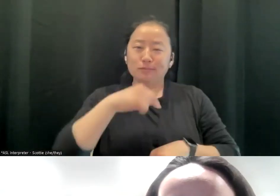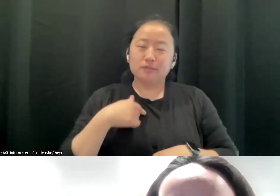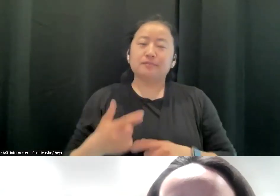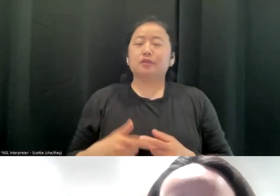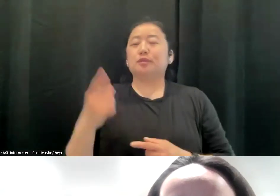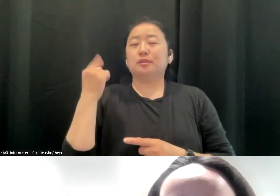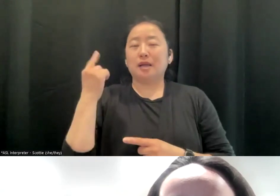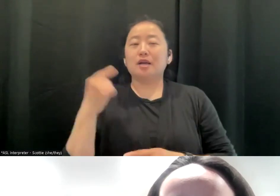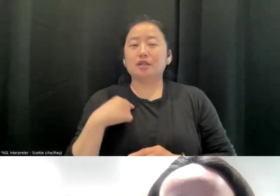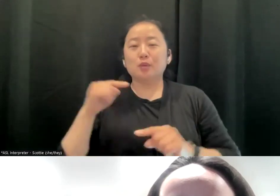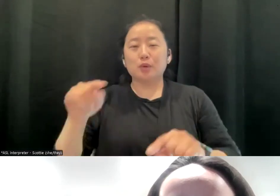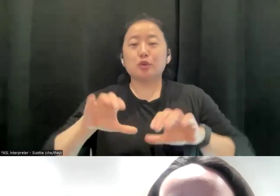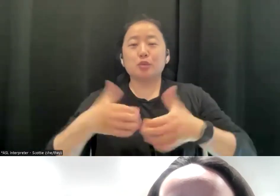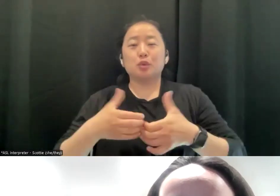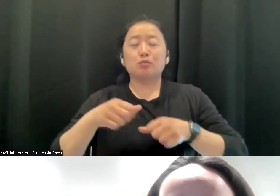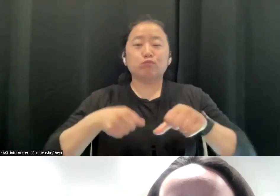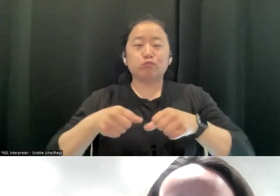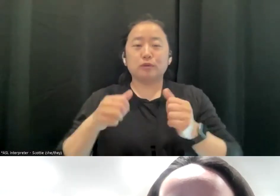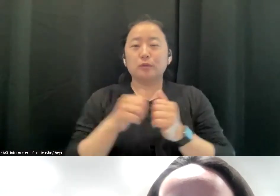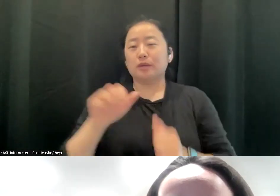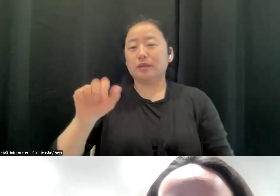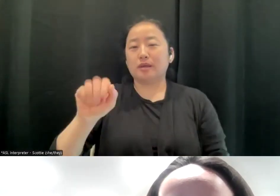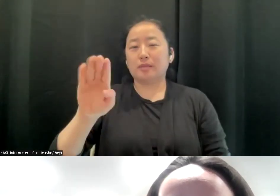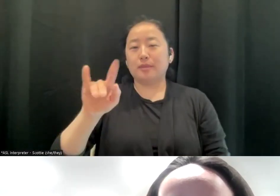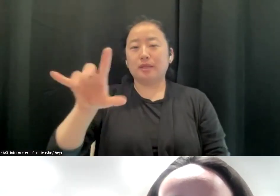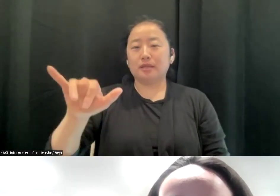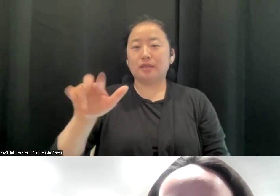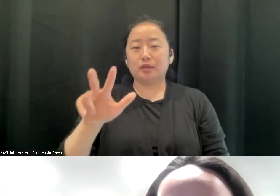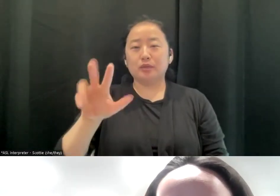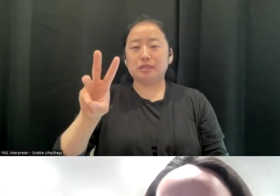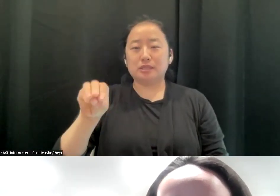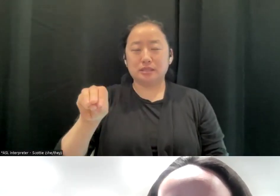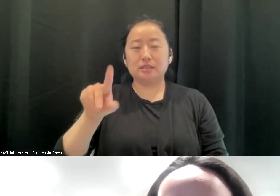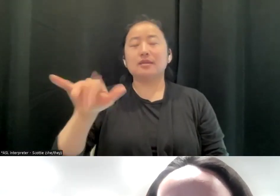do a group ride with Ability360, which is an Independent Living Center in Arizona,